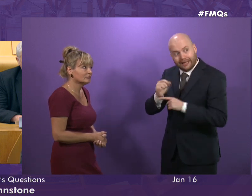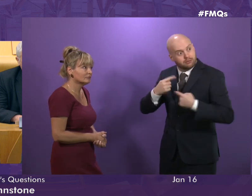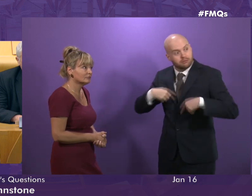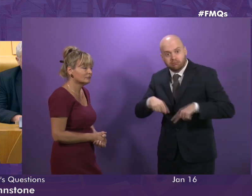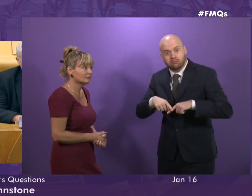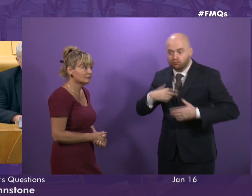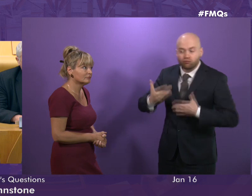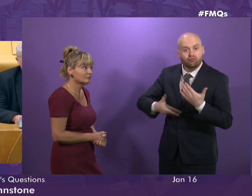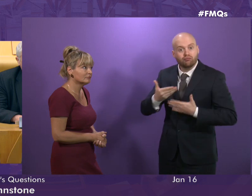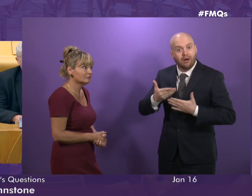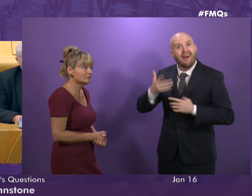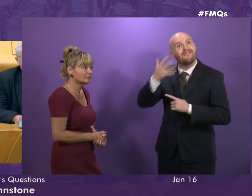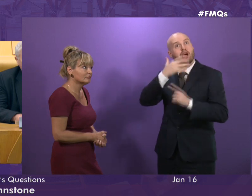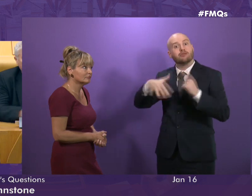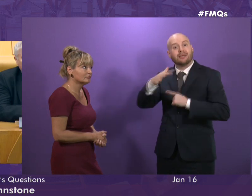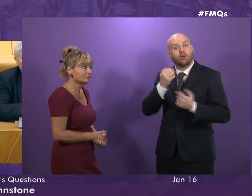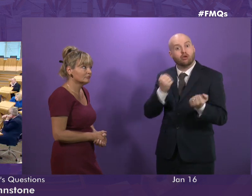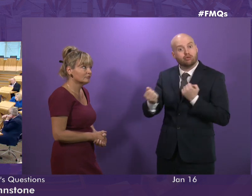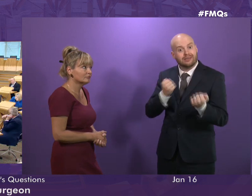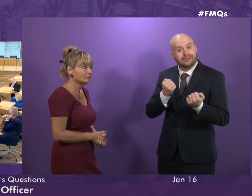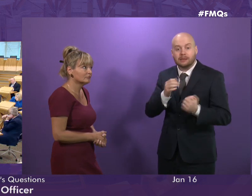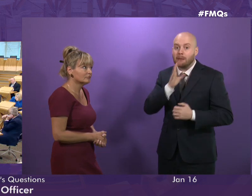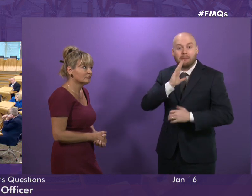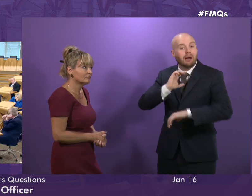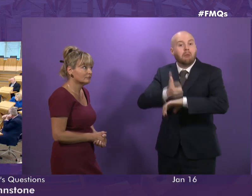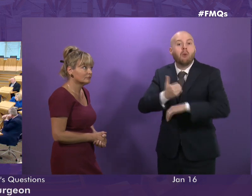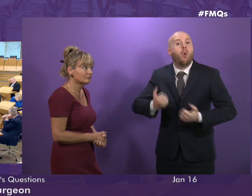own environmental court?